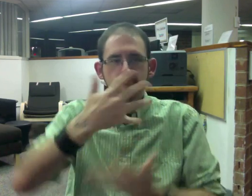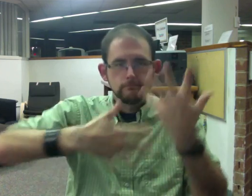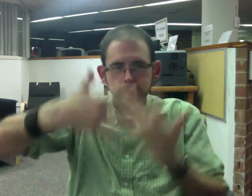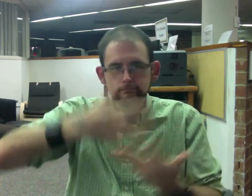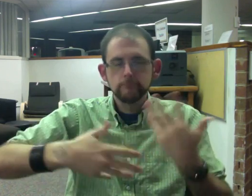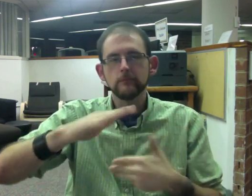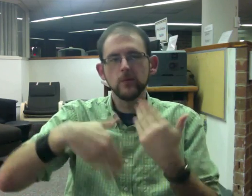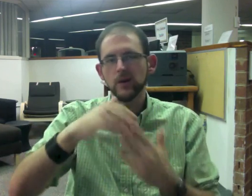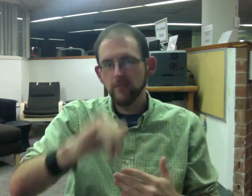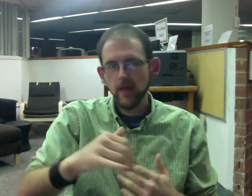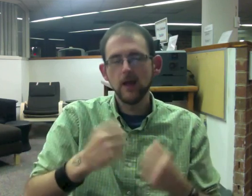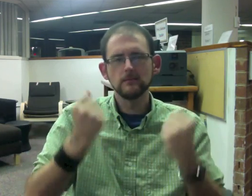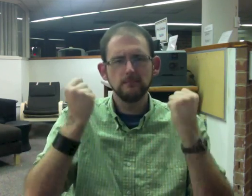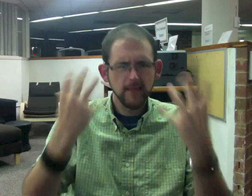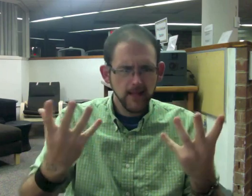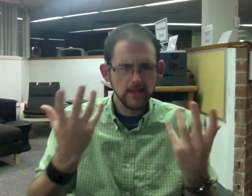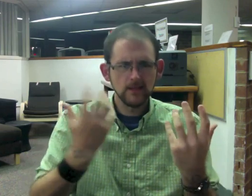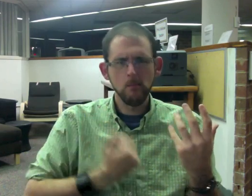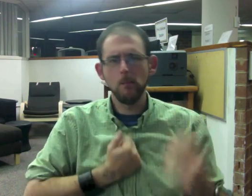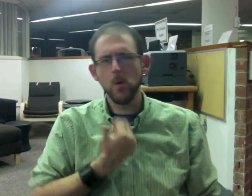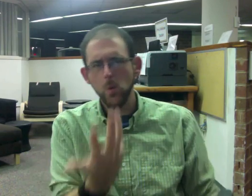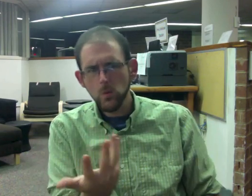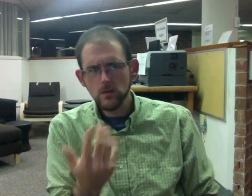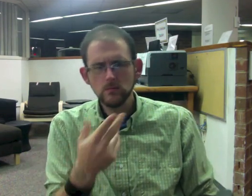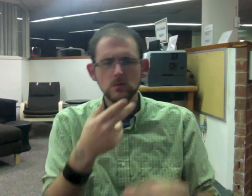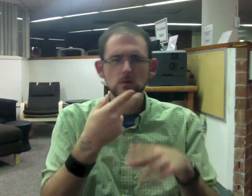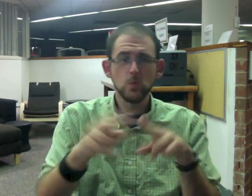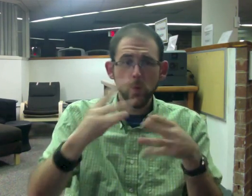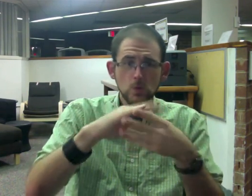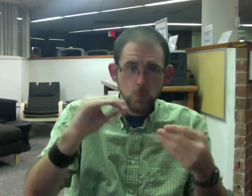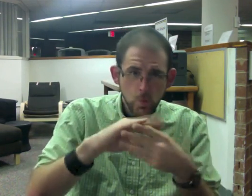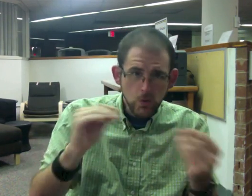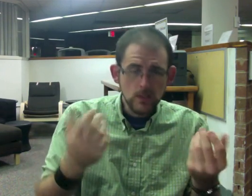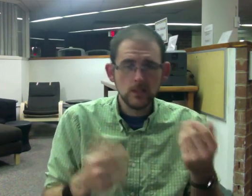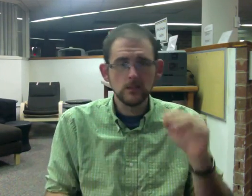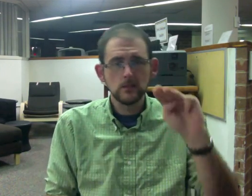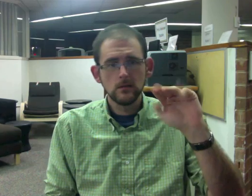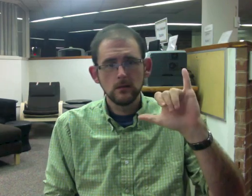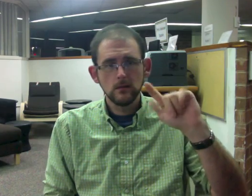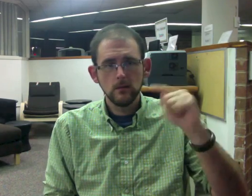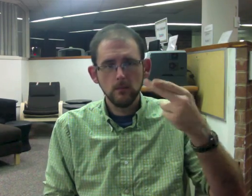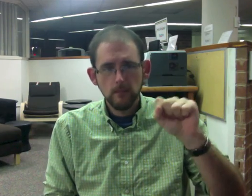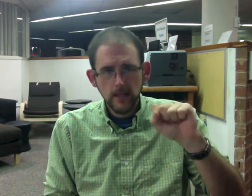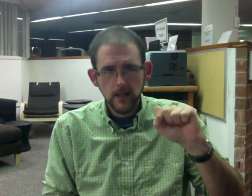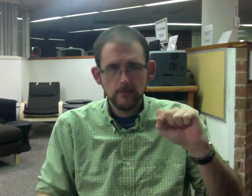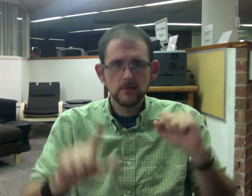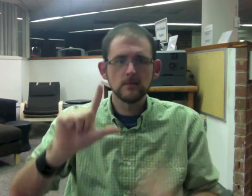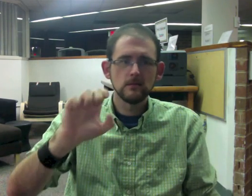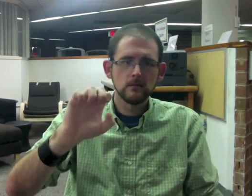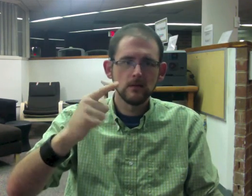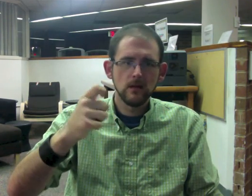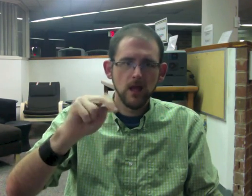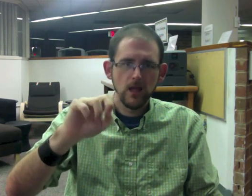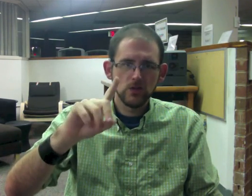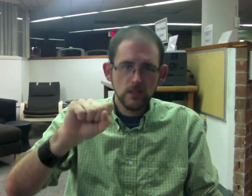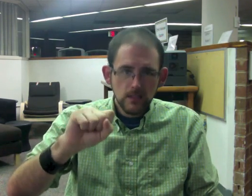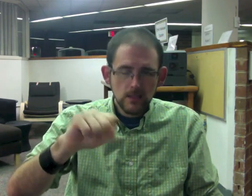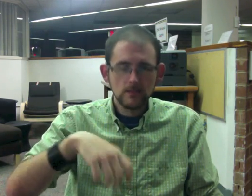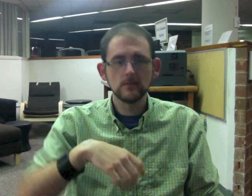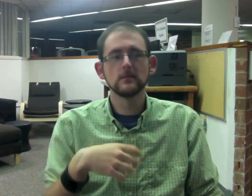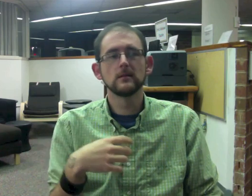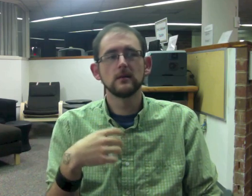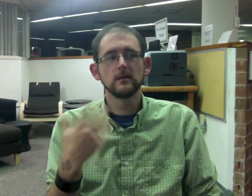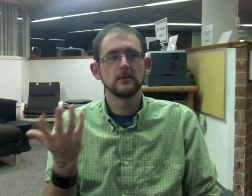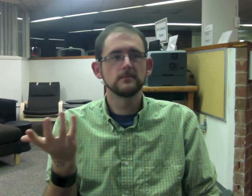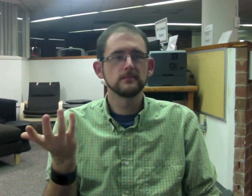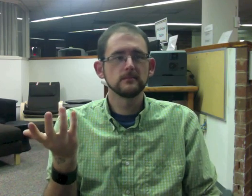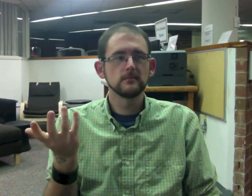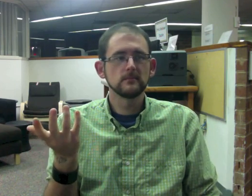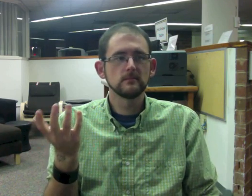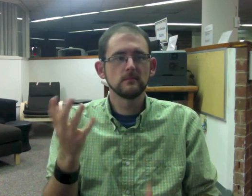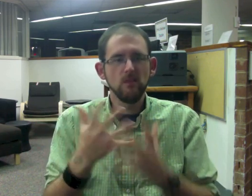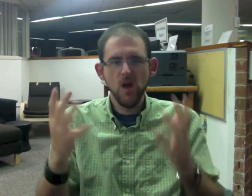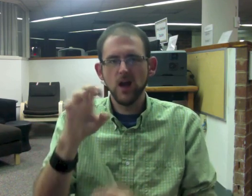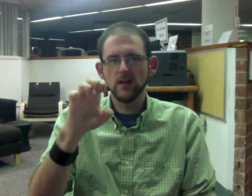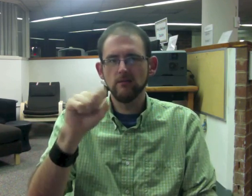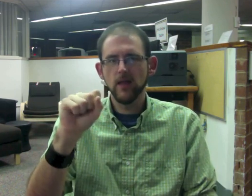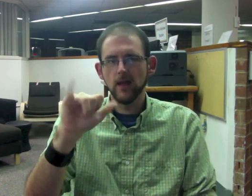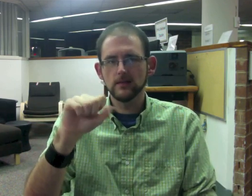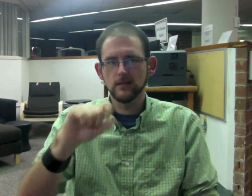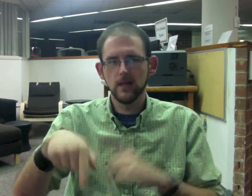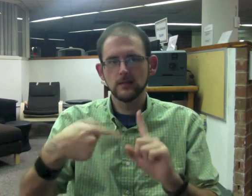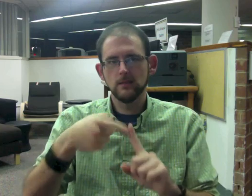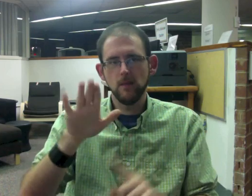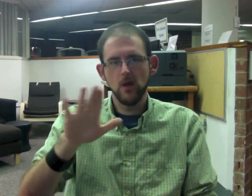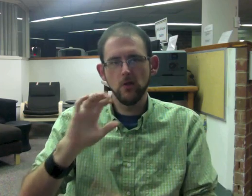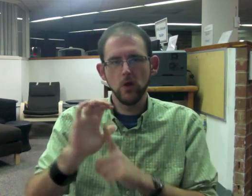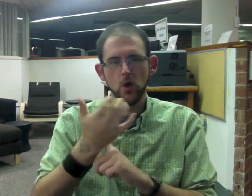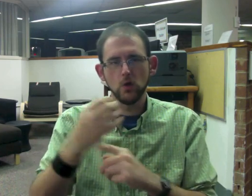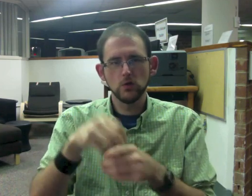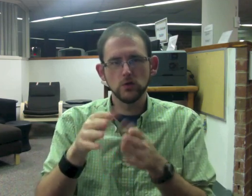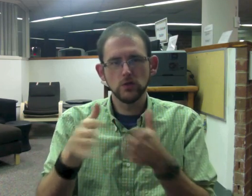It talks about their social structure, and includes poems, short stories, myths, legends, and a lot of essays about their culture in general.